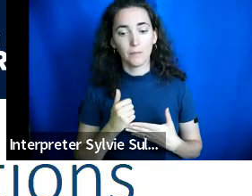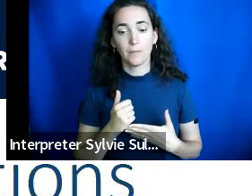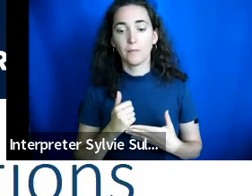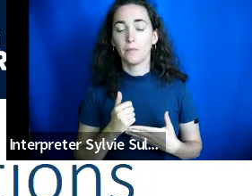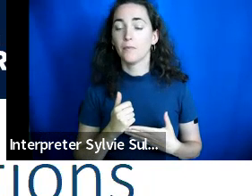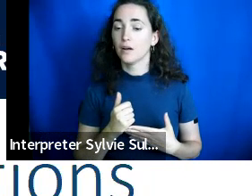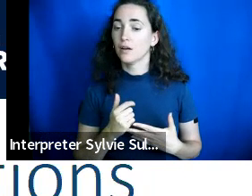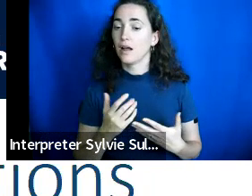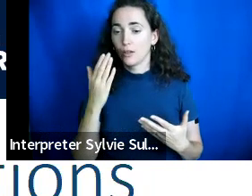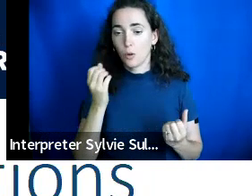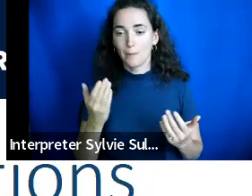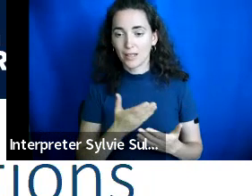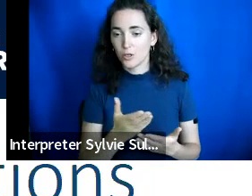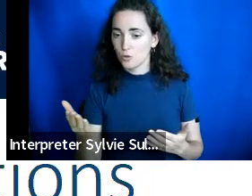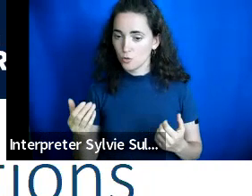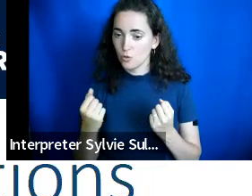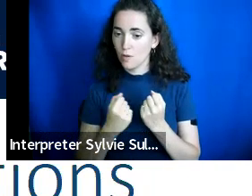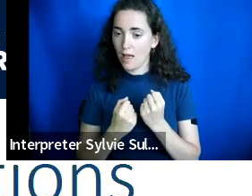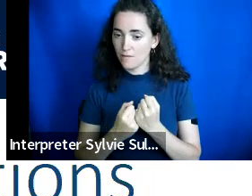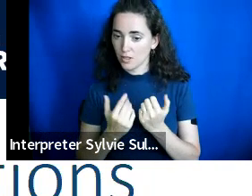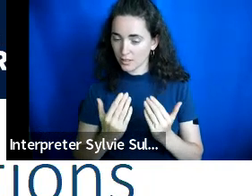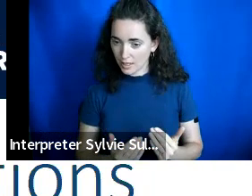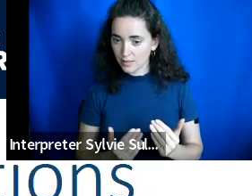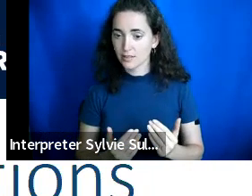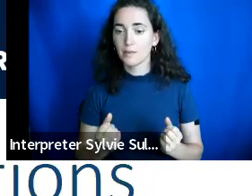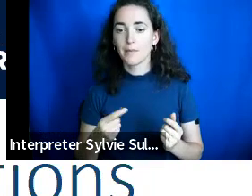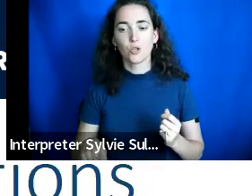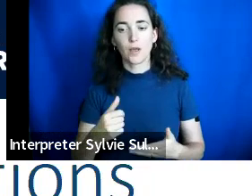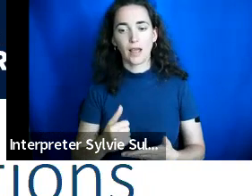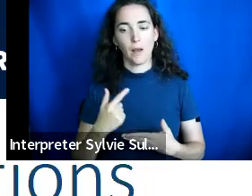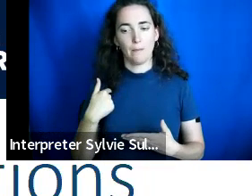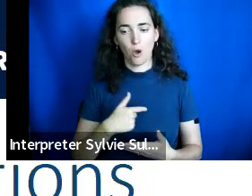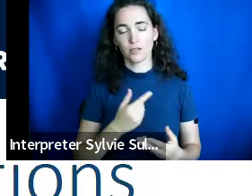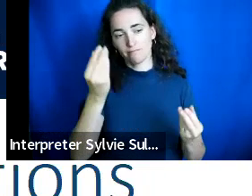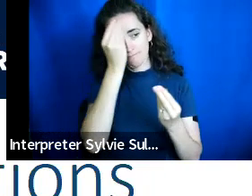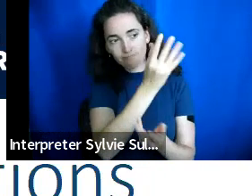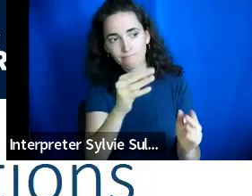I know a lot of you are advocates and and help us by sharing information.